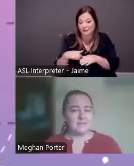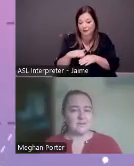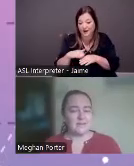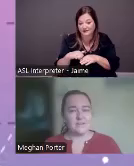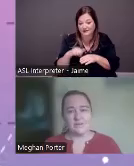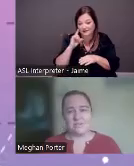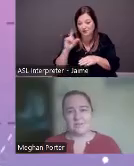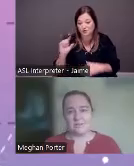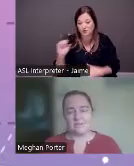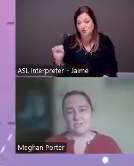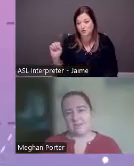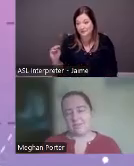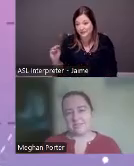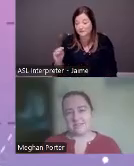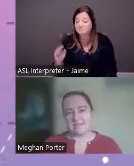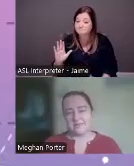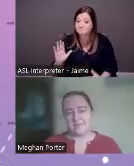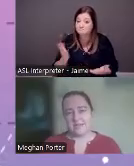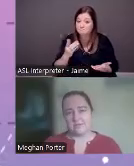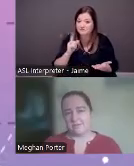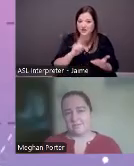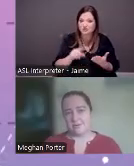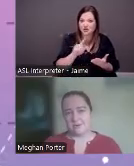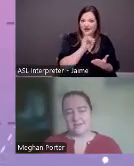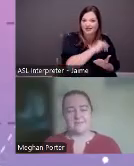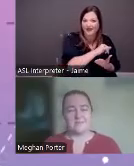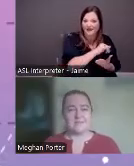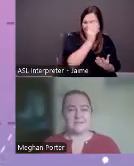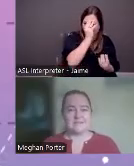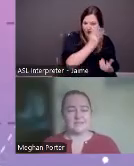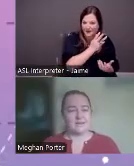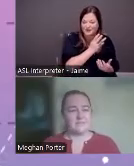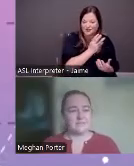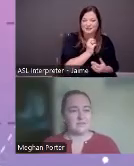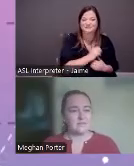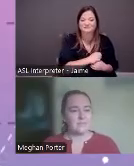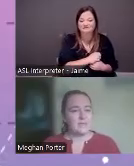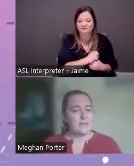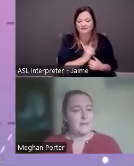So I encourage you to check out the slides from that or the recording if you didn't see it live yesterday.